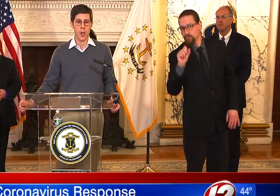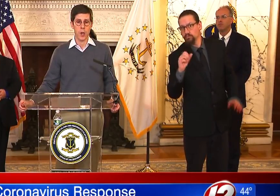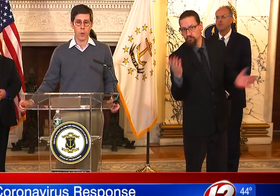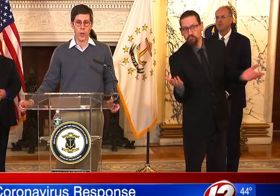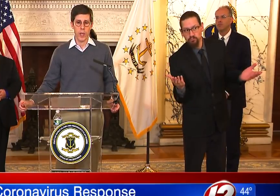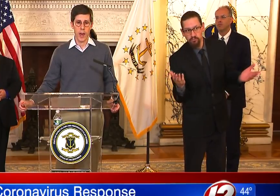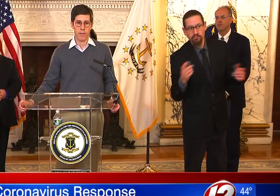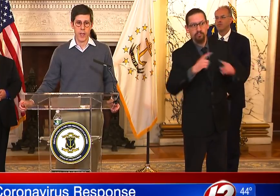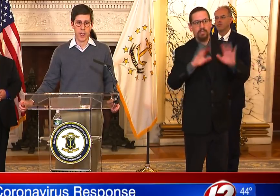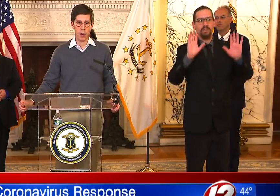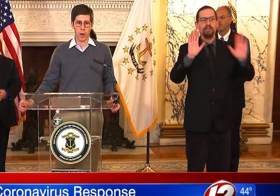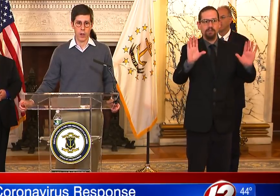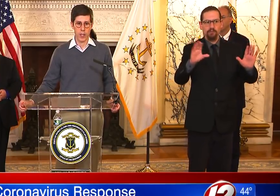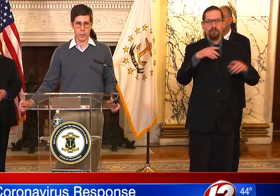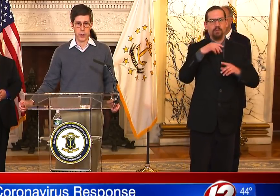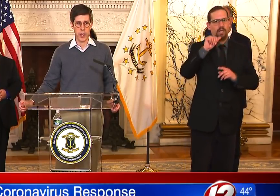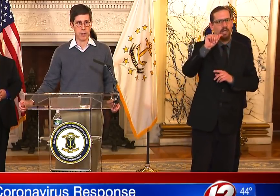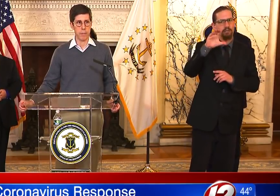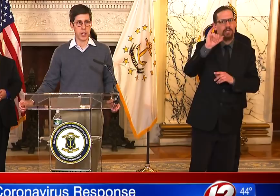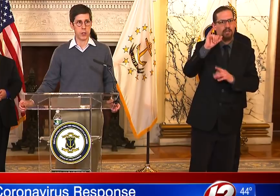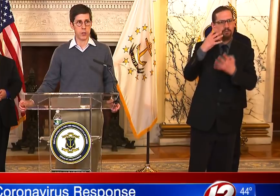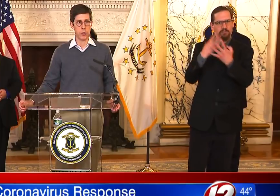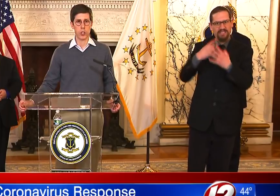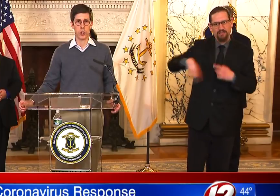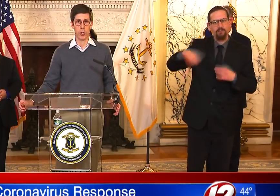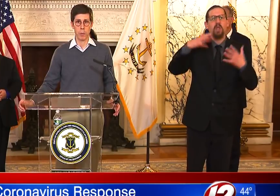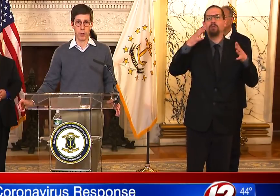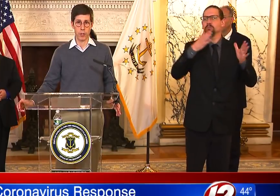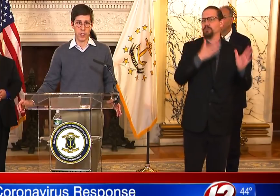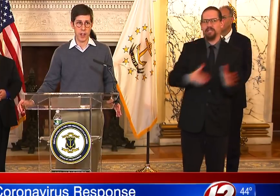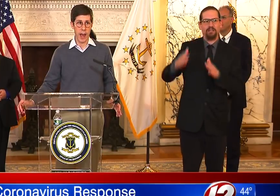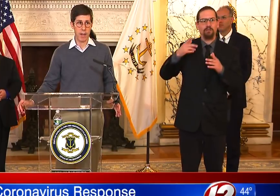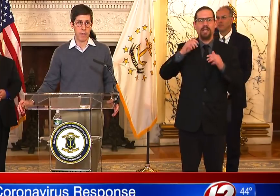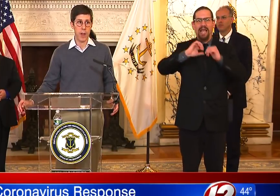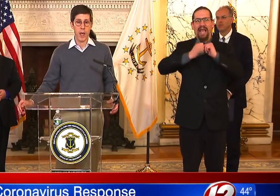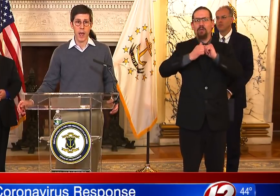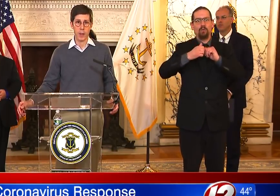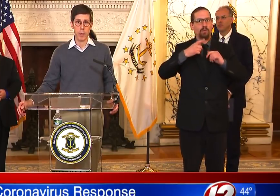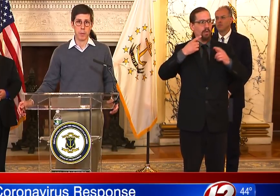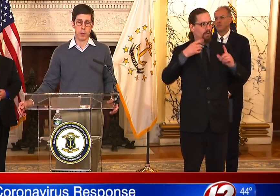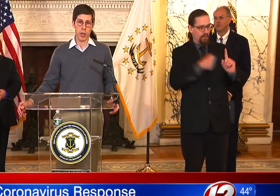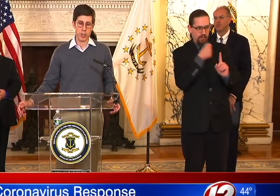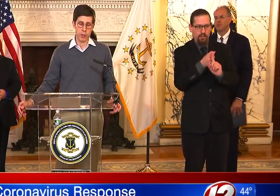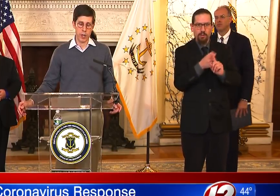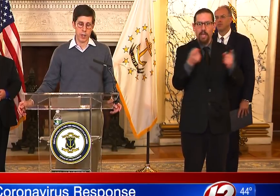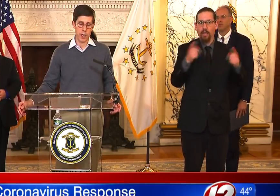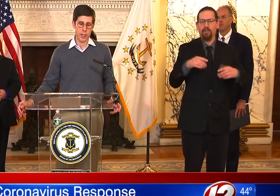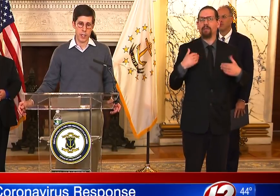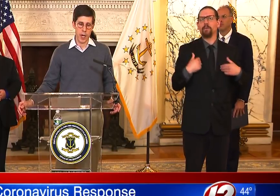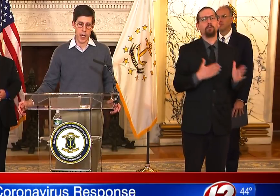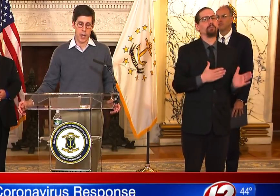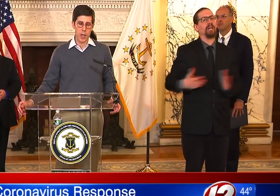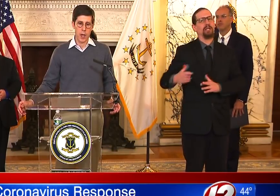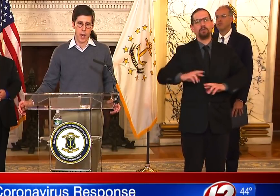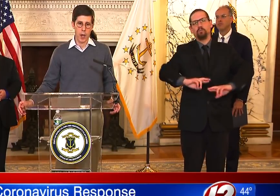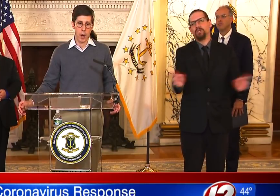THAT IS BOTH GOOD NEWS, BUT A FUNCTION OF THE GOOD WORK AT THE ACI TO PLAN FOR THIS CRISIS.